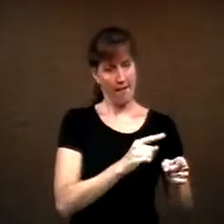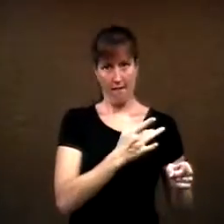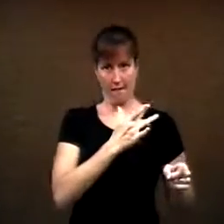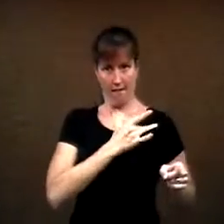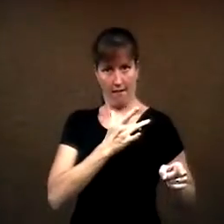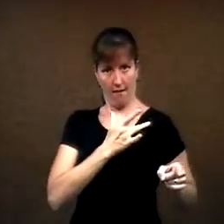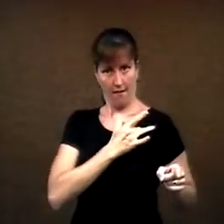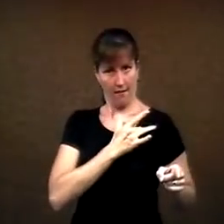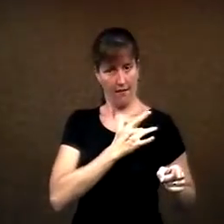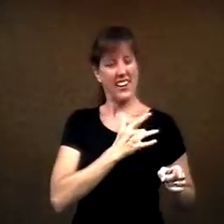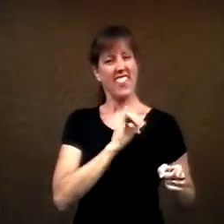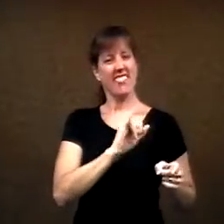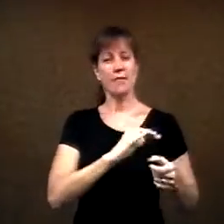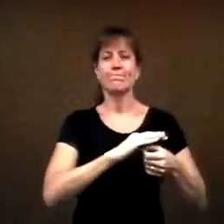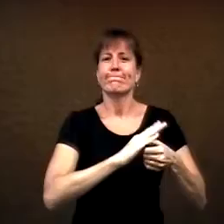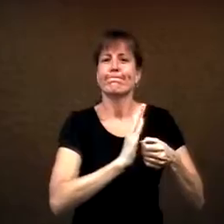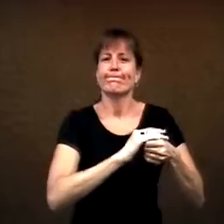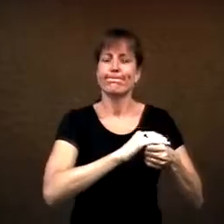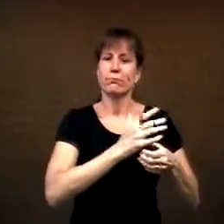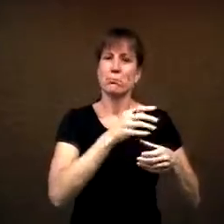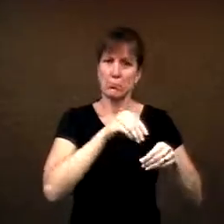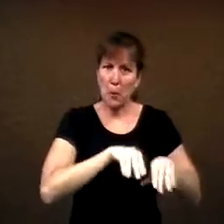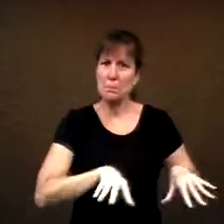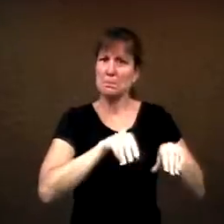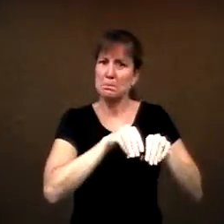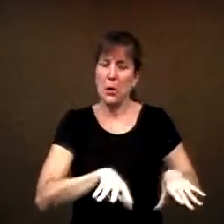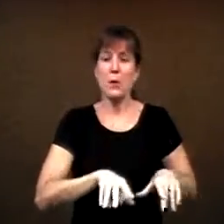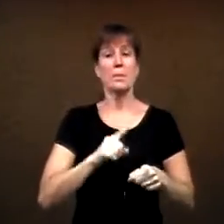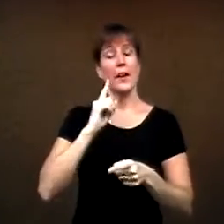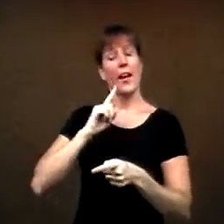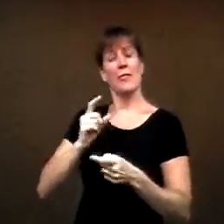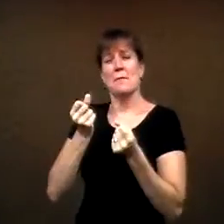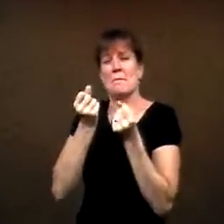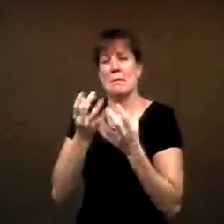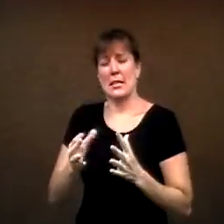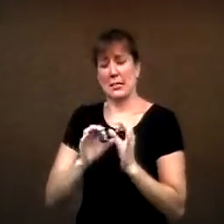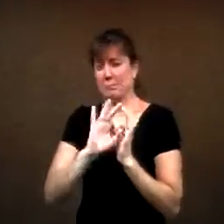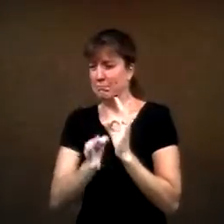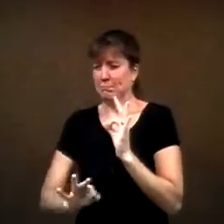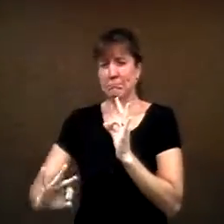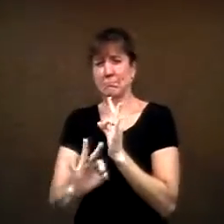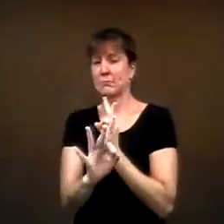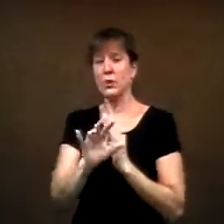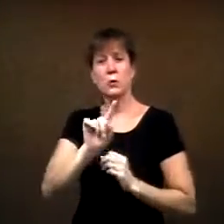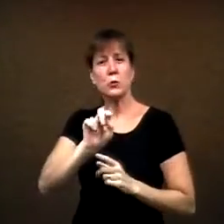and then miles and miles of hollow tubes that carry blood, that we technically know as blood vessels,